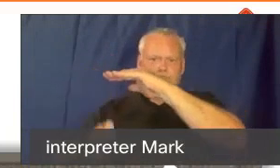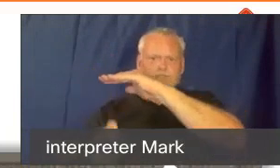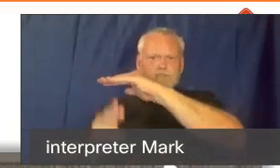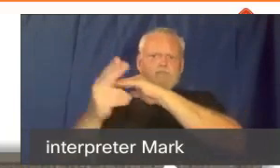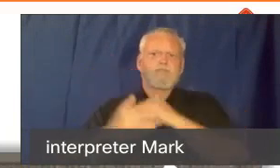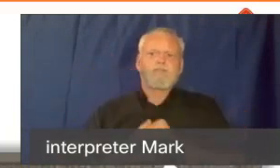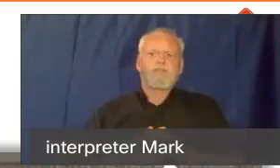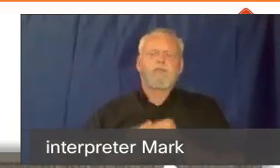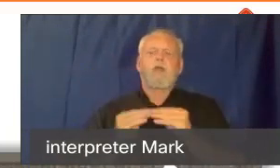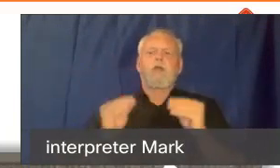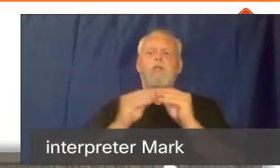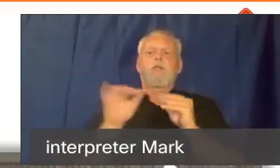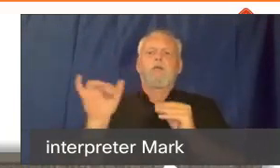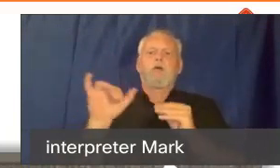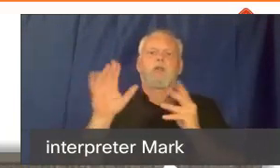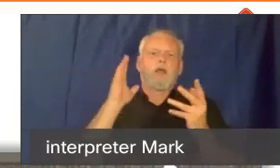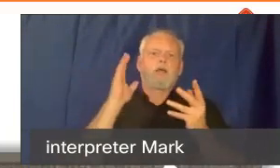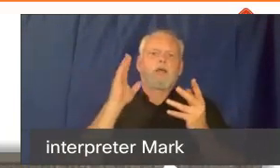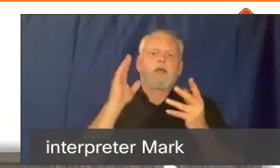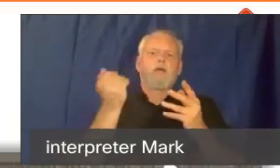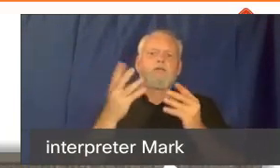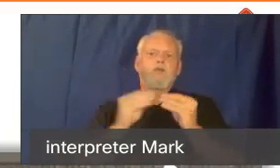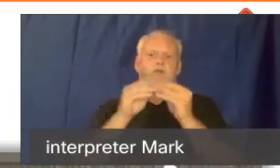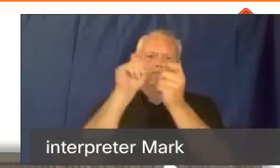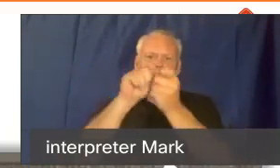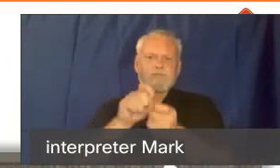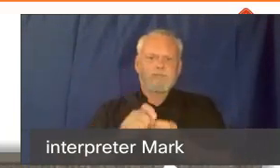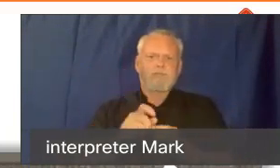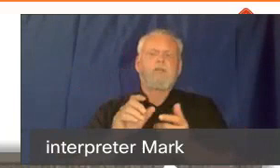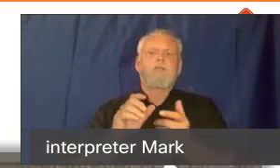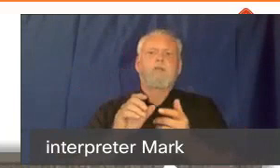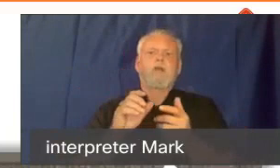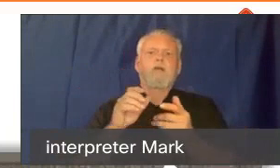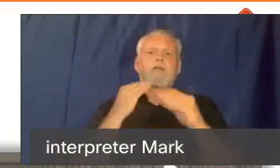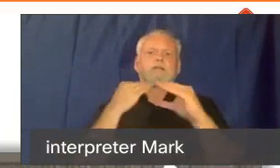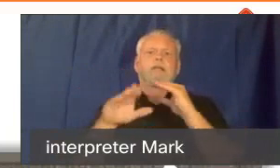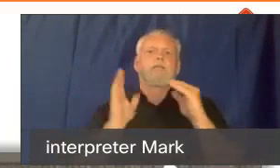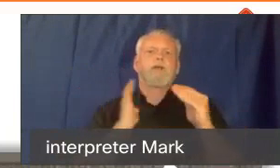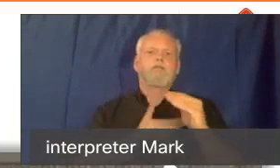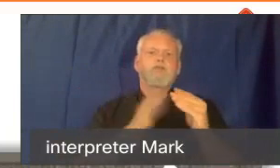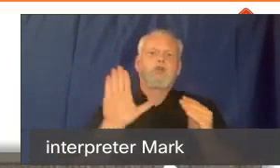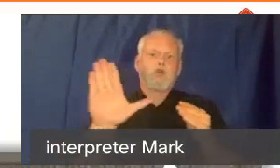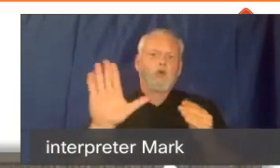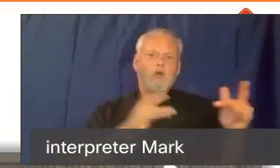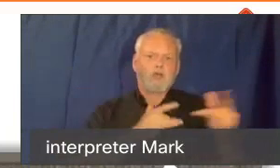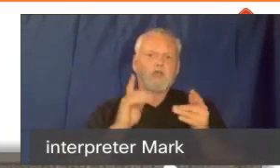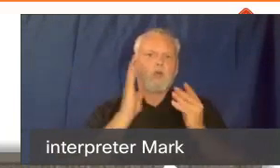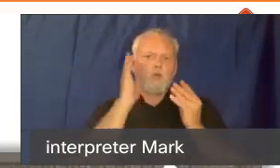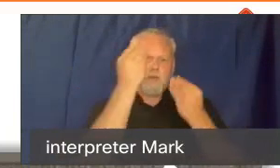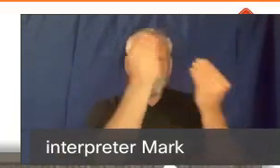More like, results are done a few more detail. We have you like to just email us your channel we can provide the more detail for this section.